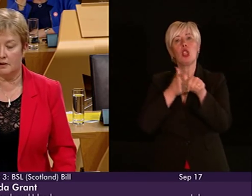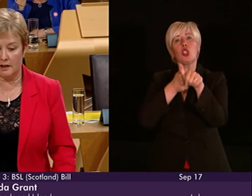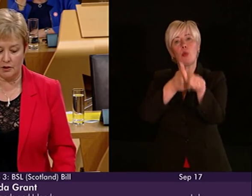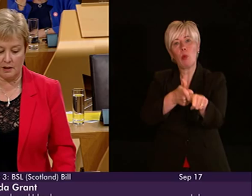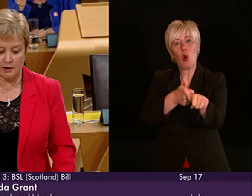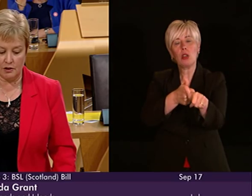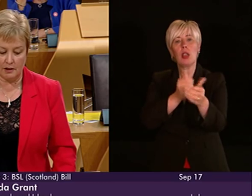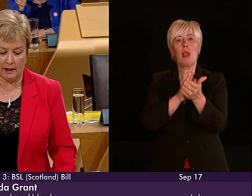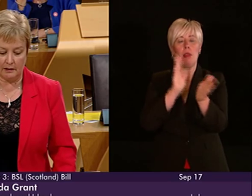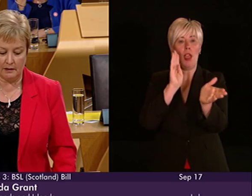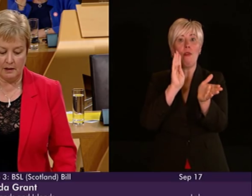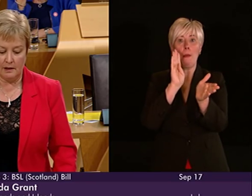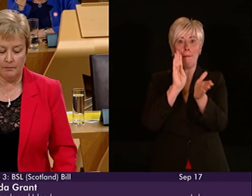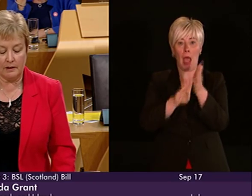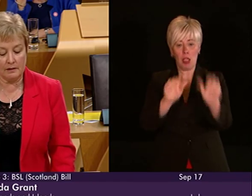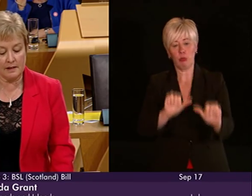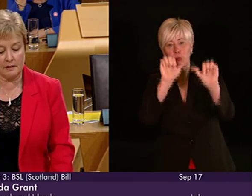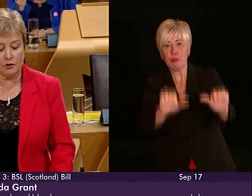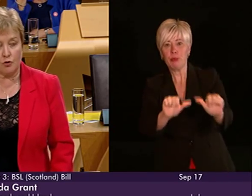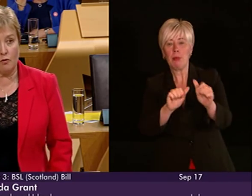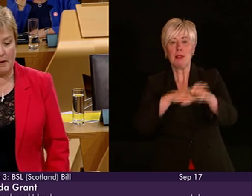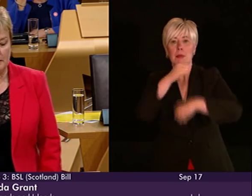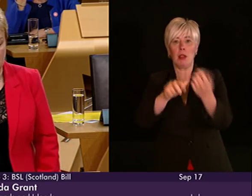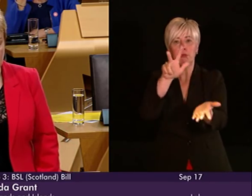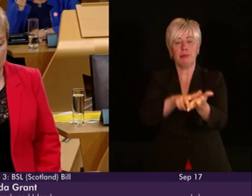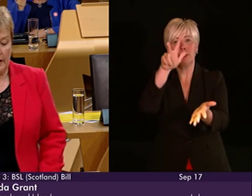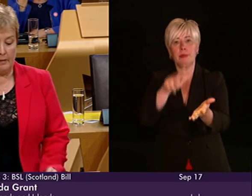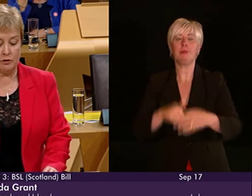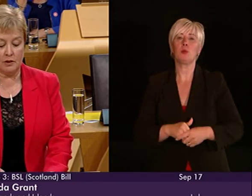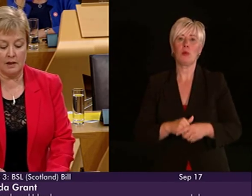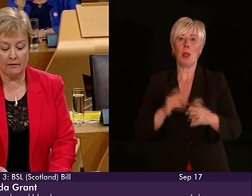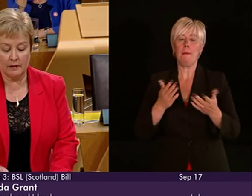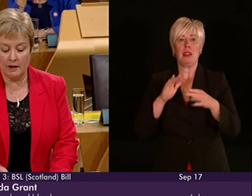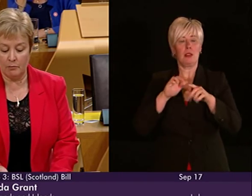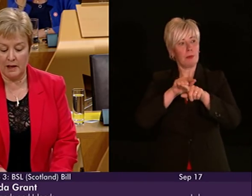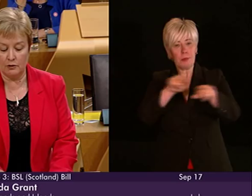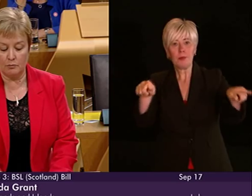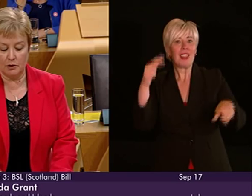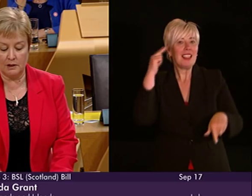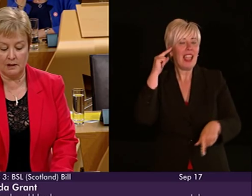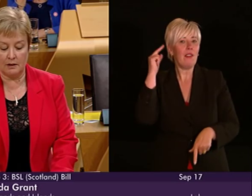it into legislation tonight. That will send a strong message to people in the deaf and deafblind